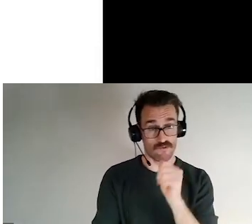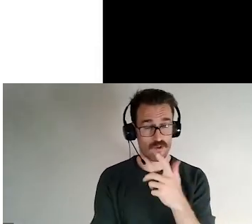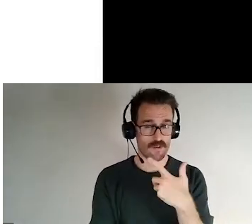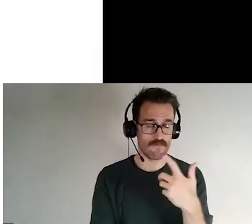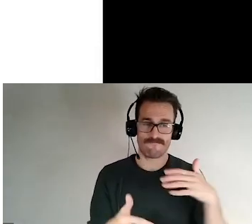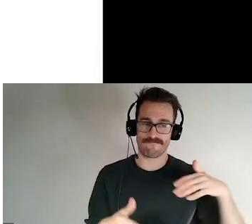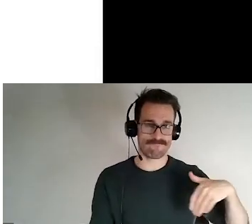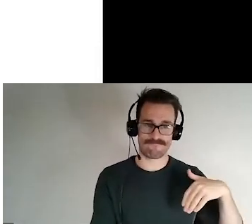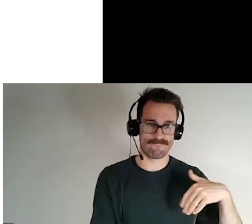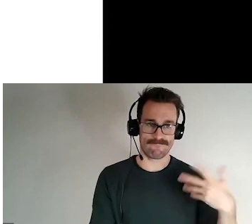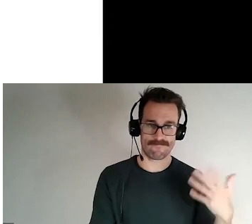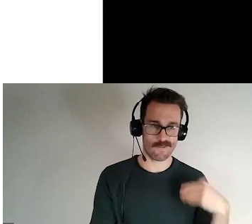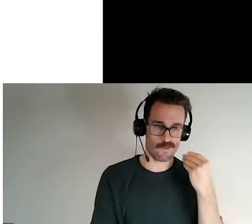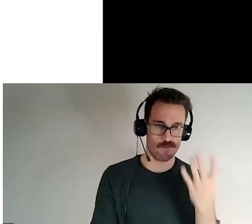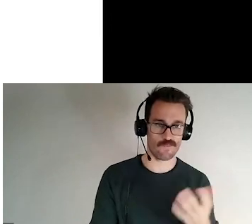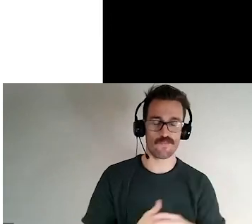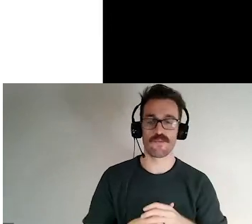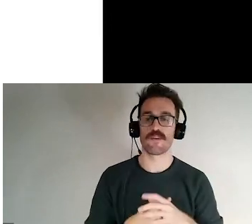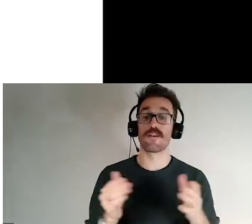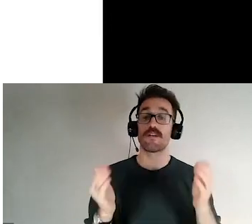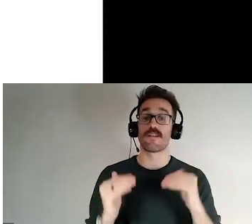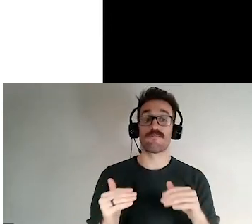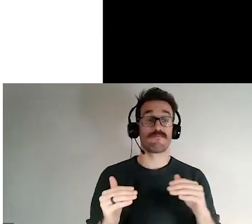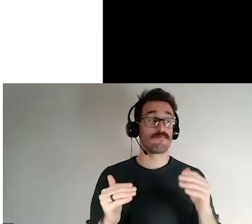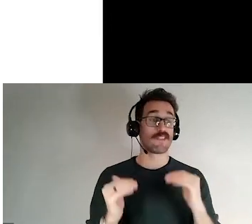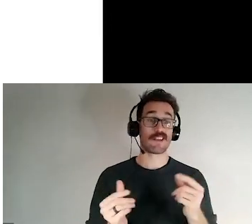For next steps, the Arthritis Society is working on the creation of a financial